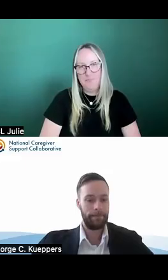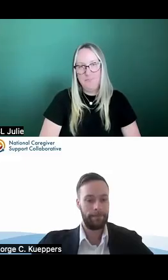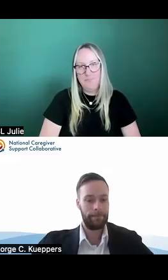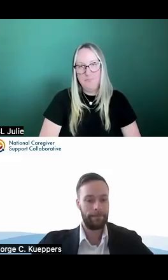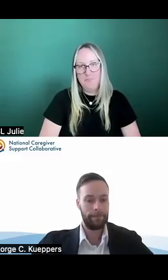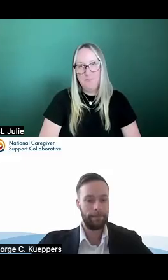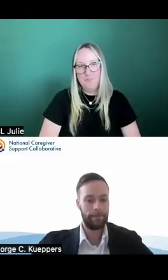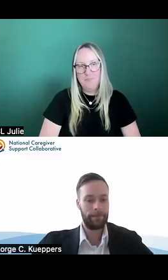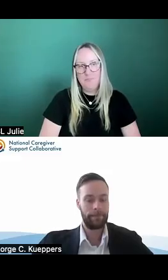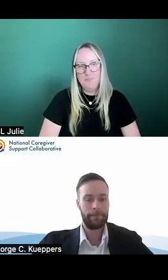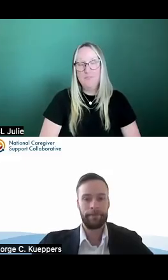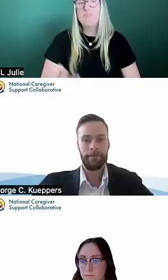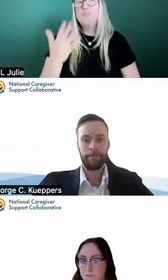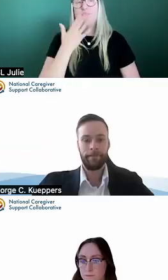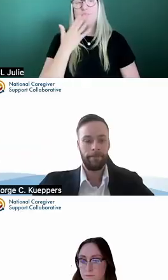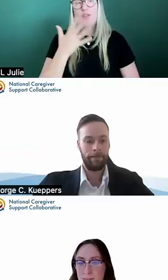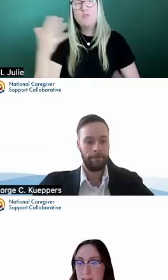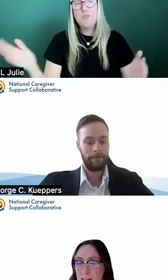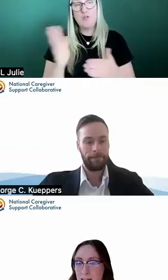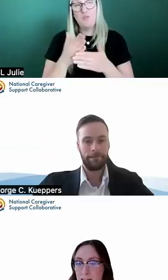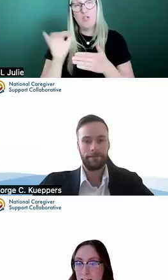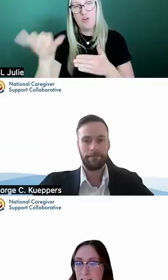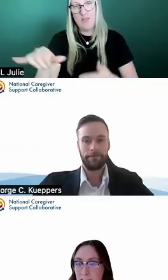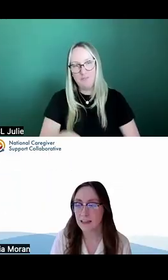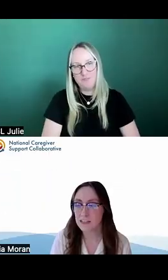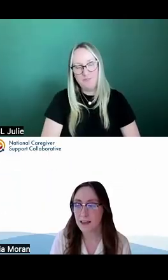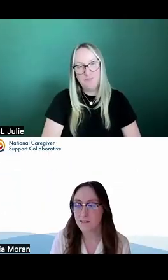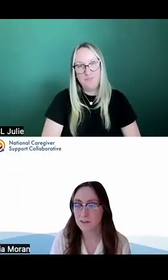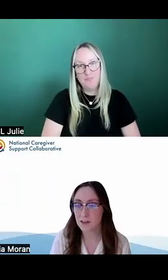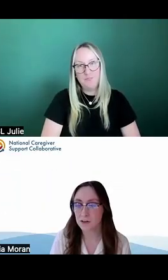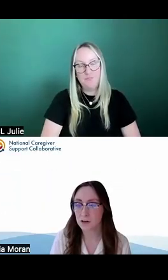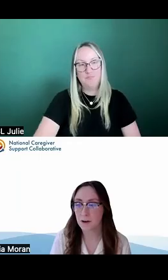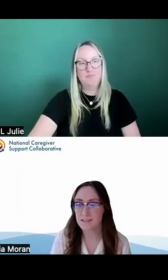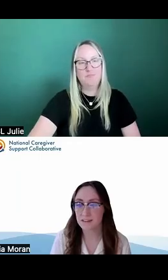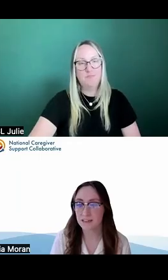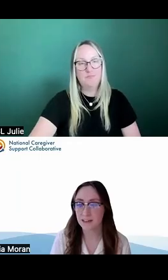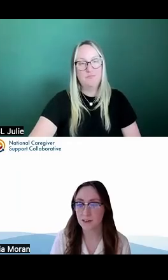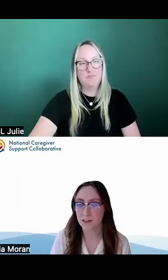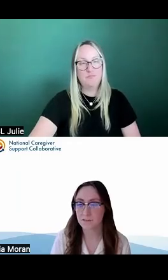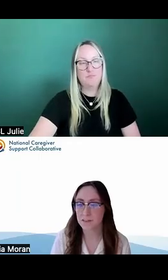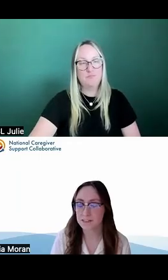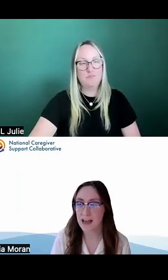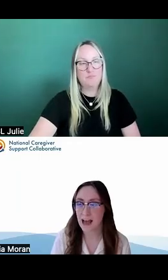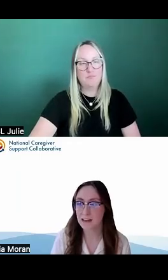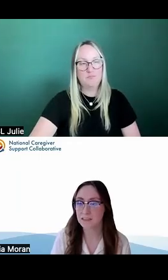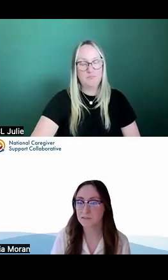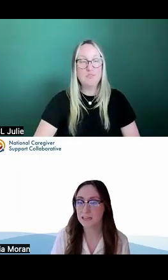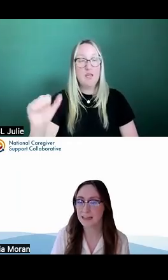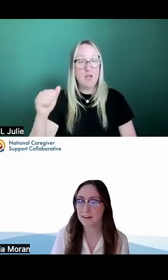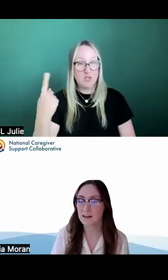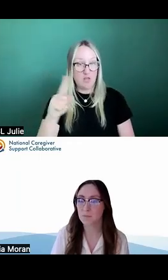Great, thank you so much for sharing and we have another question here for the TACC. So Diana,